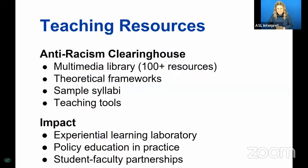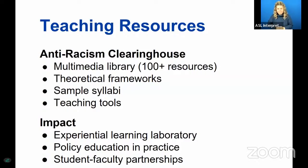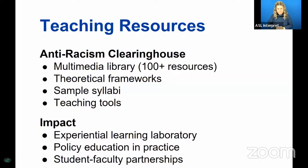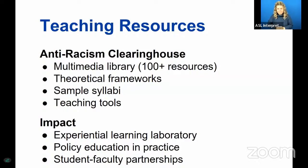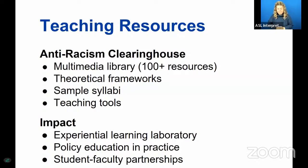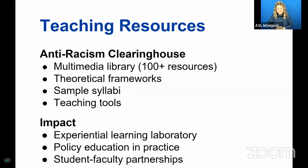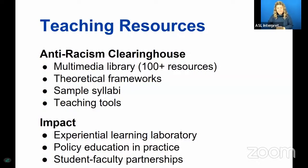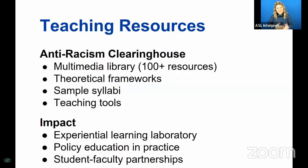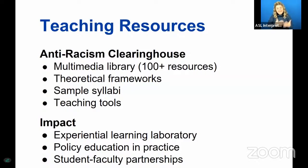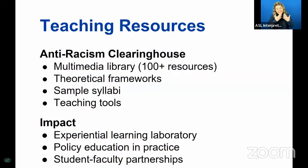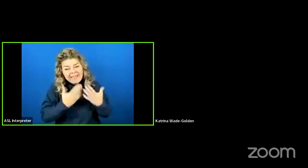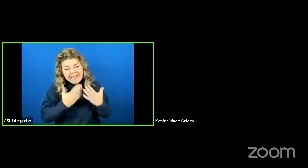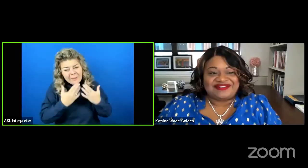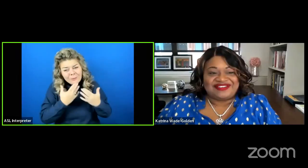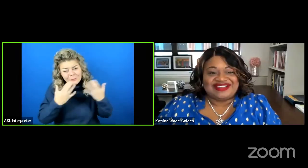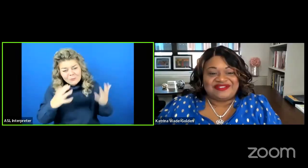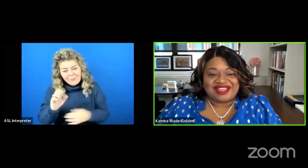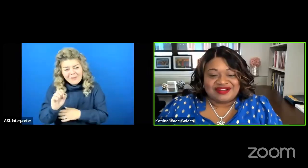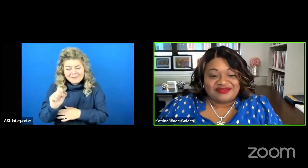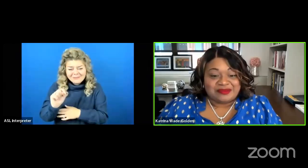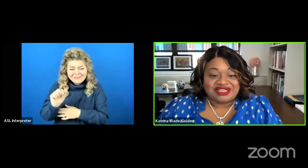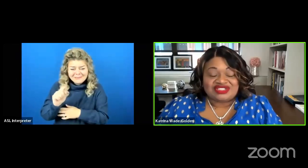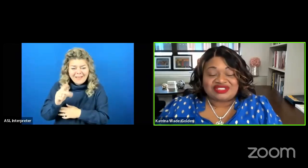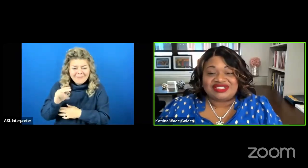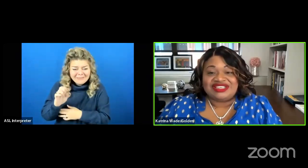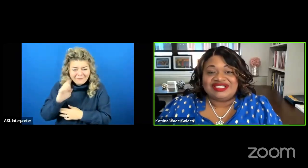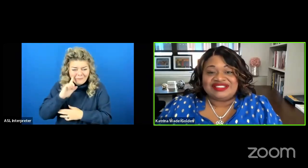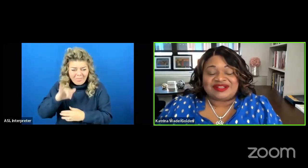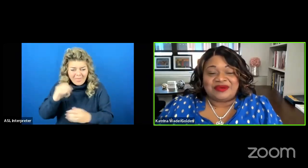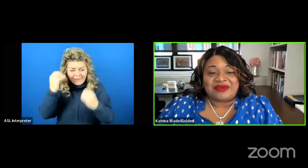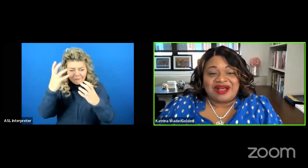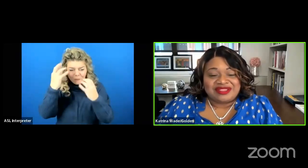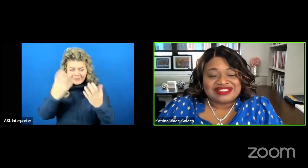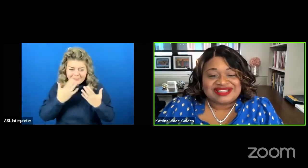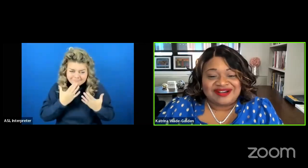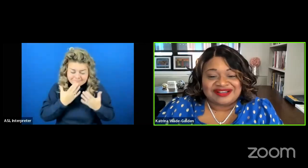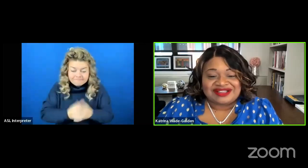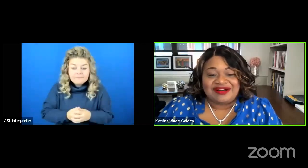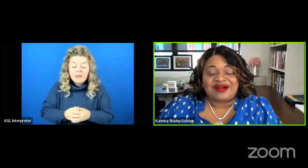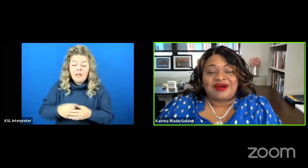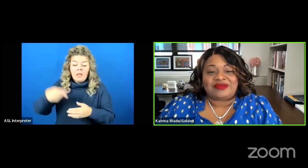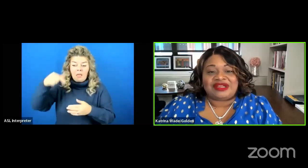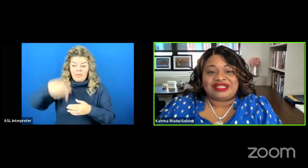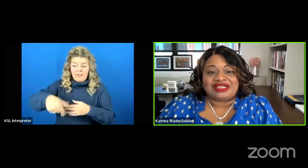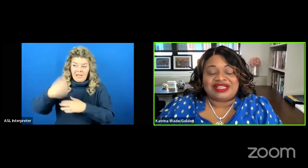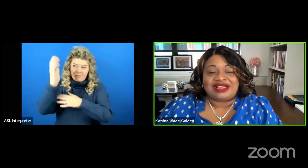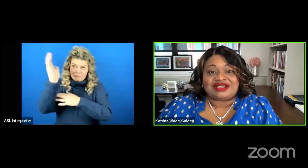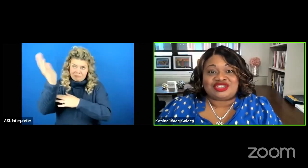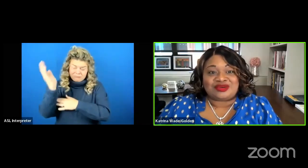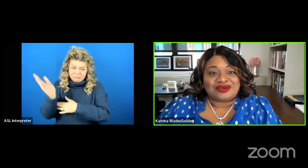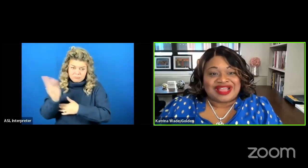Thank you so much, Stephanie, for that information. So while these talks are are really short,